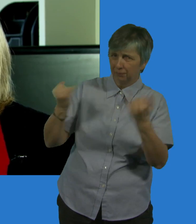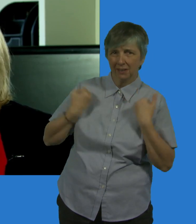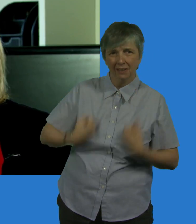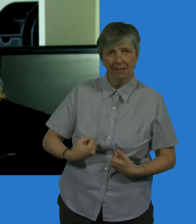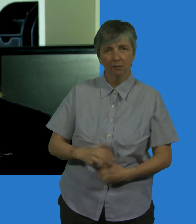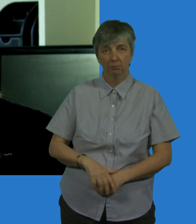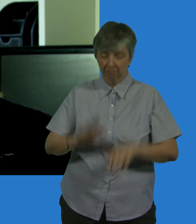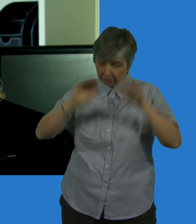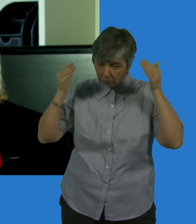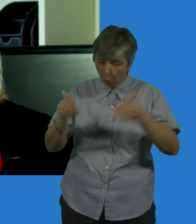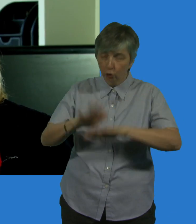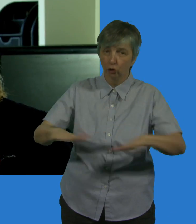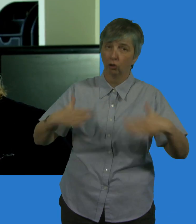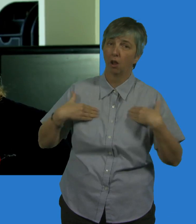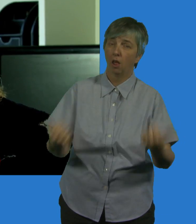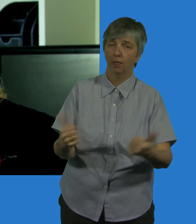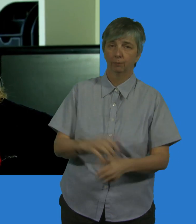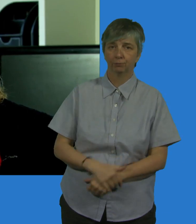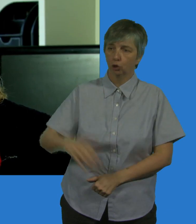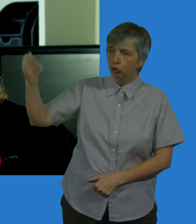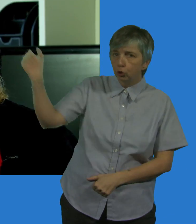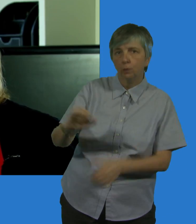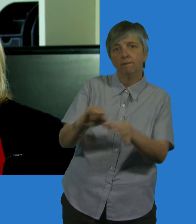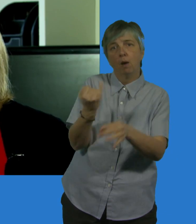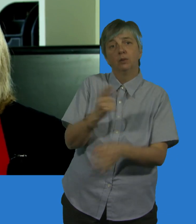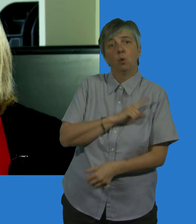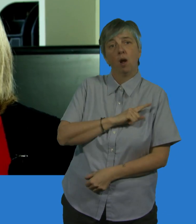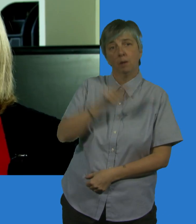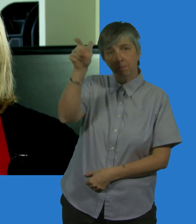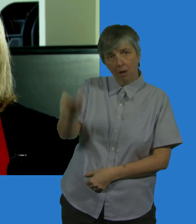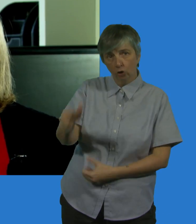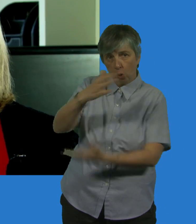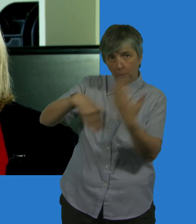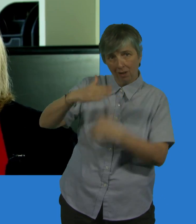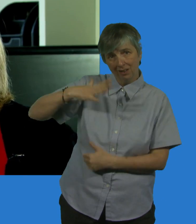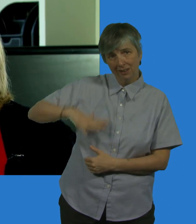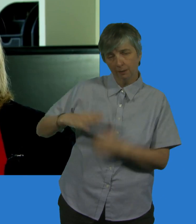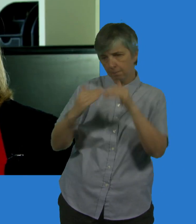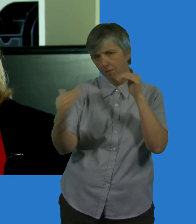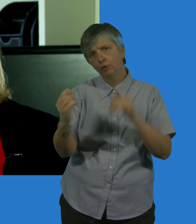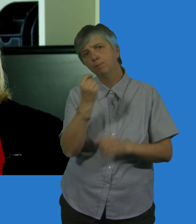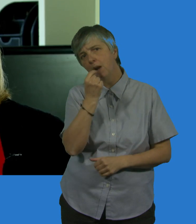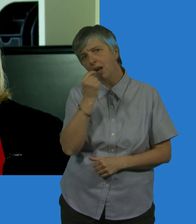more complex a patient gets, the more complex medication they’re going to have – and then we looked at the new professions. So we’ve now brought in physician’s associates.